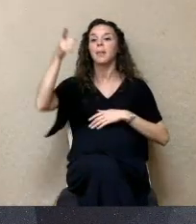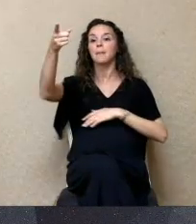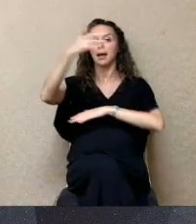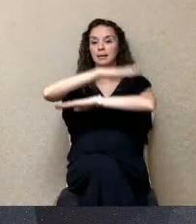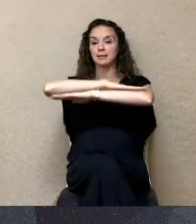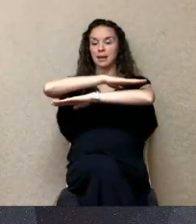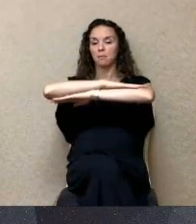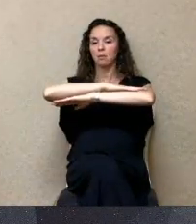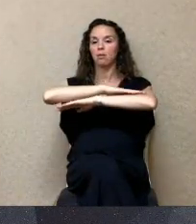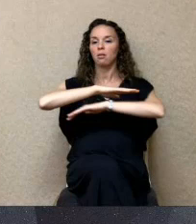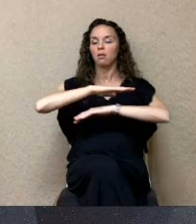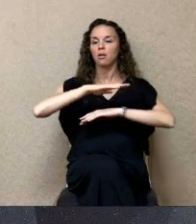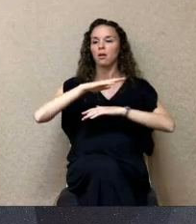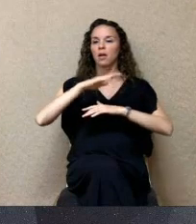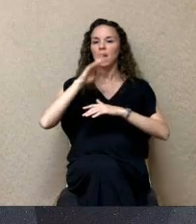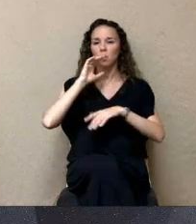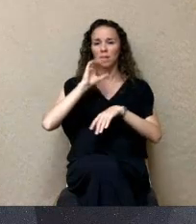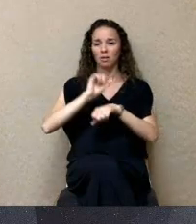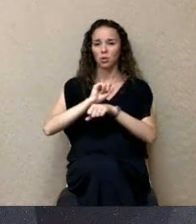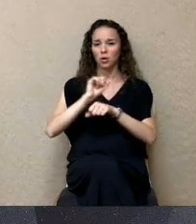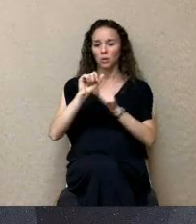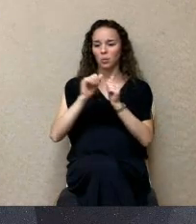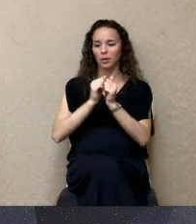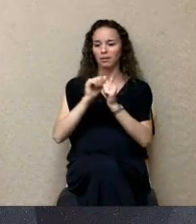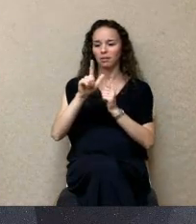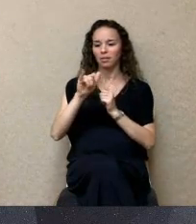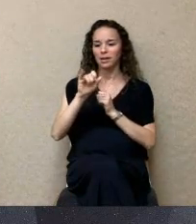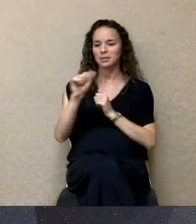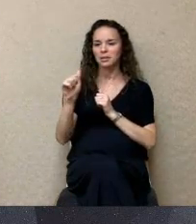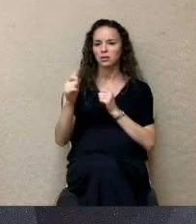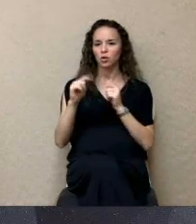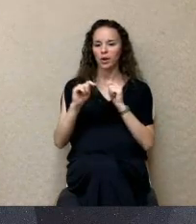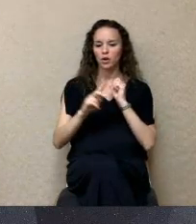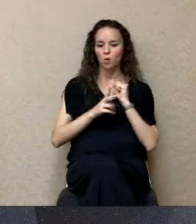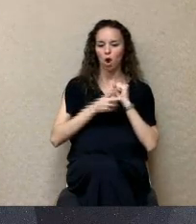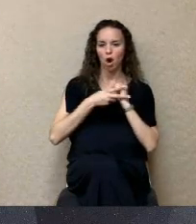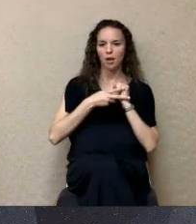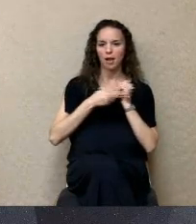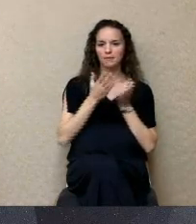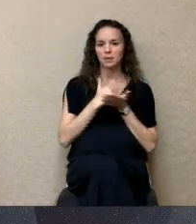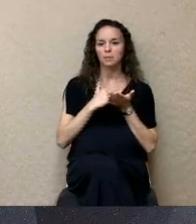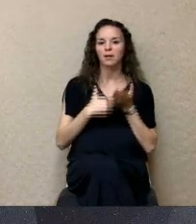going to work with Lisa to help archive some of these additional handouts.